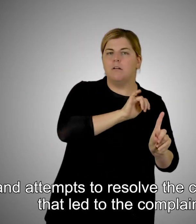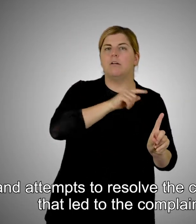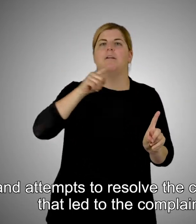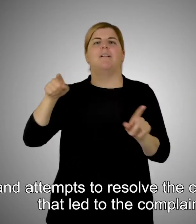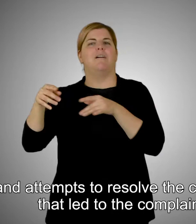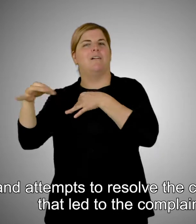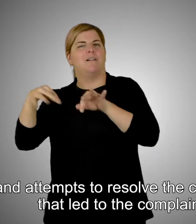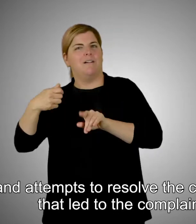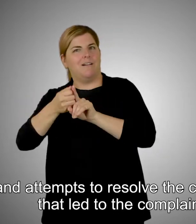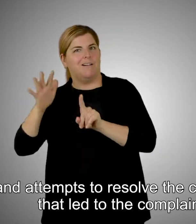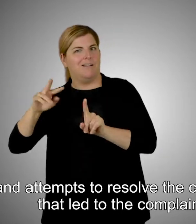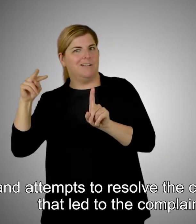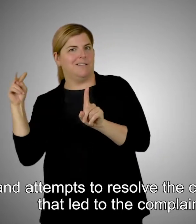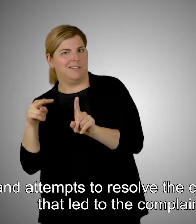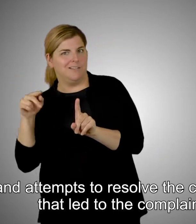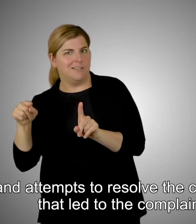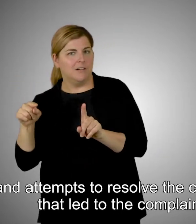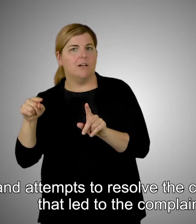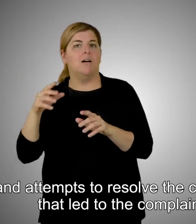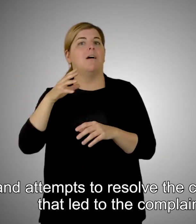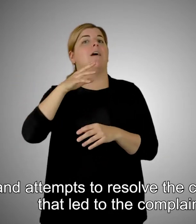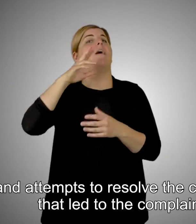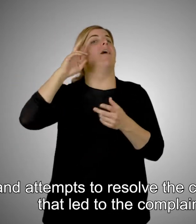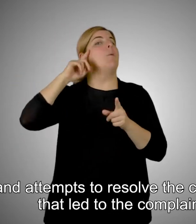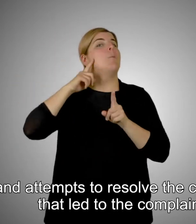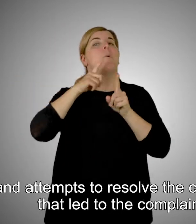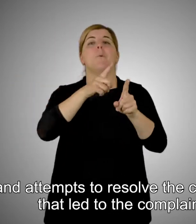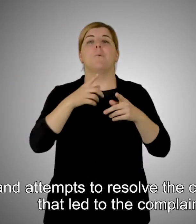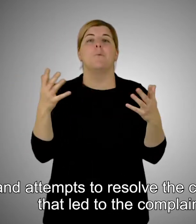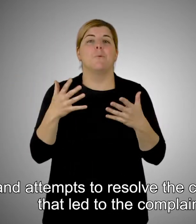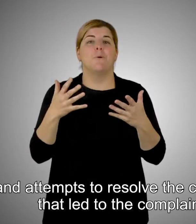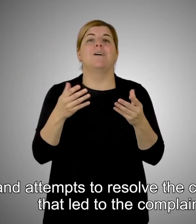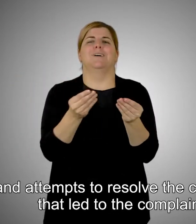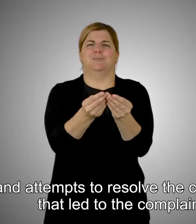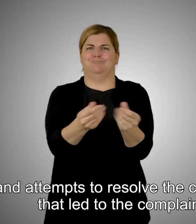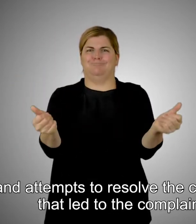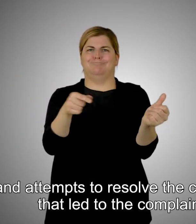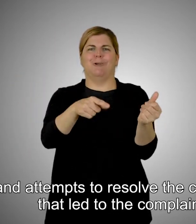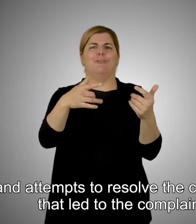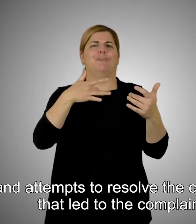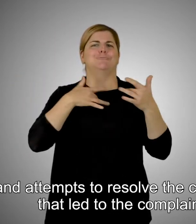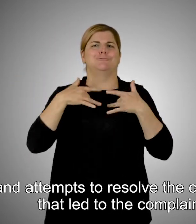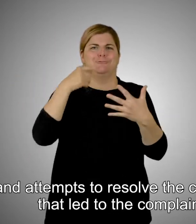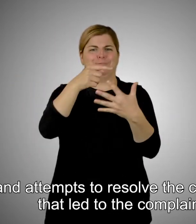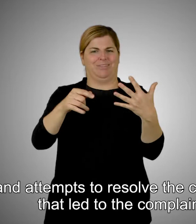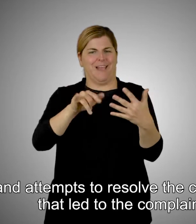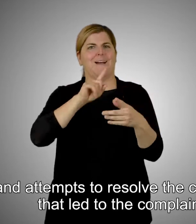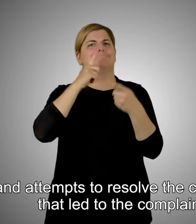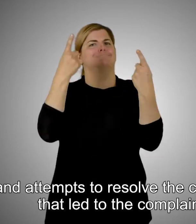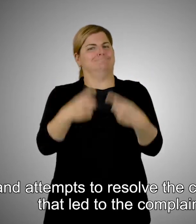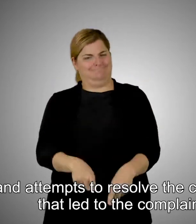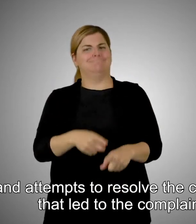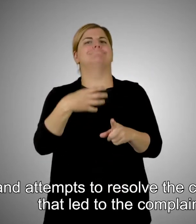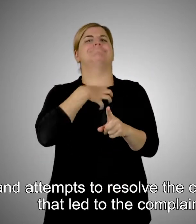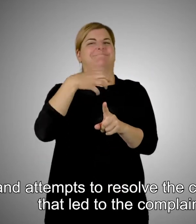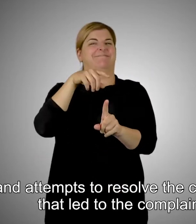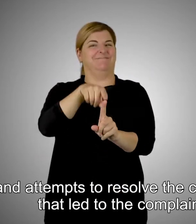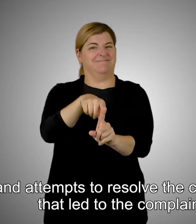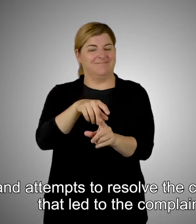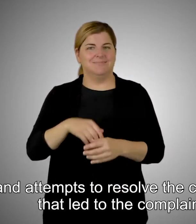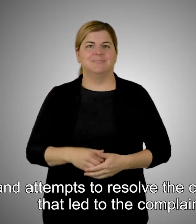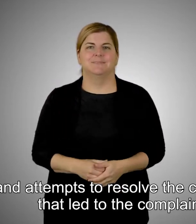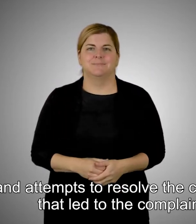and attempts to resolve the concerns that led to the complaint.